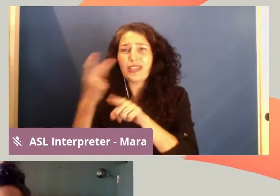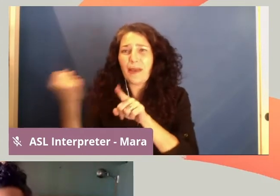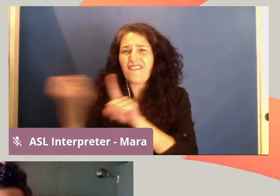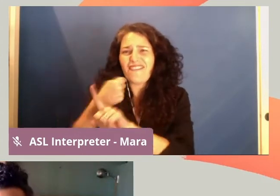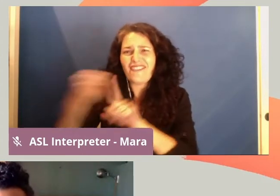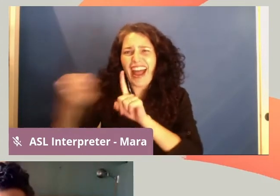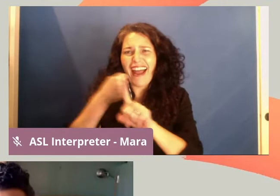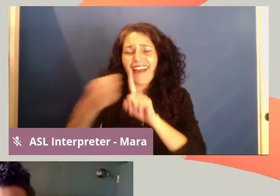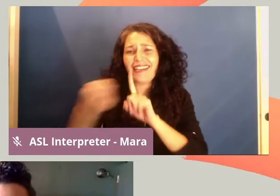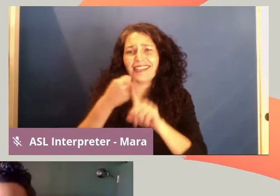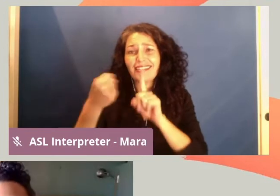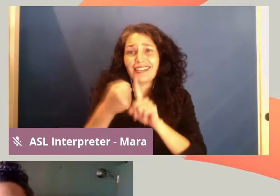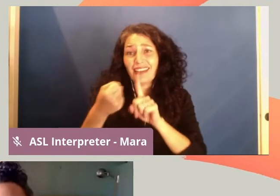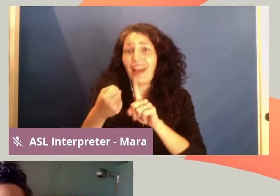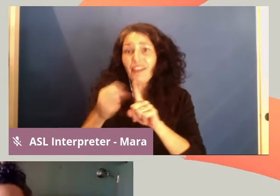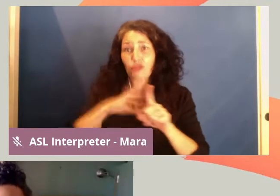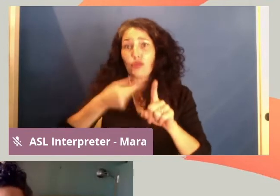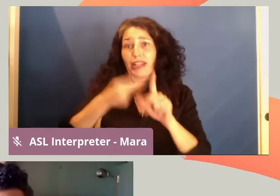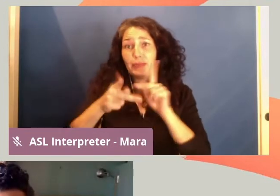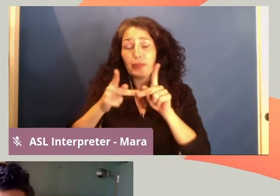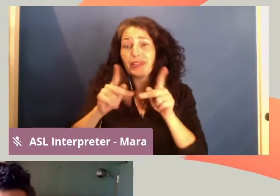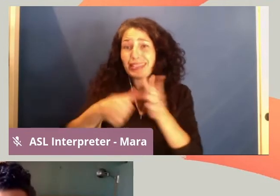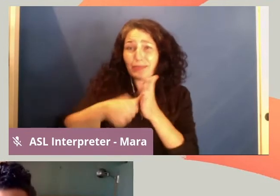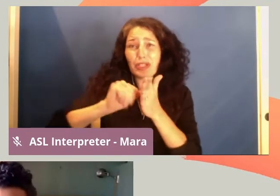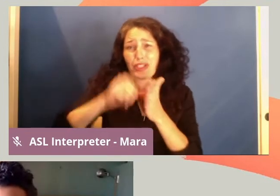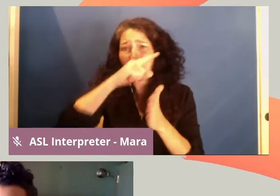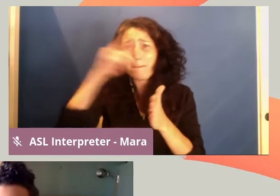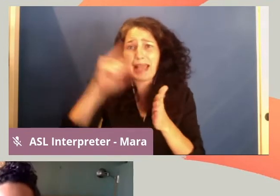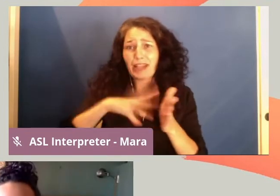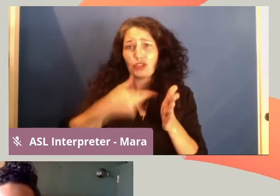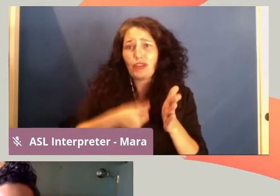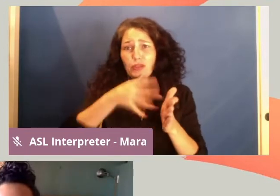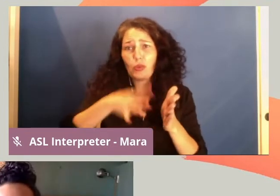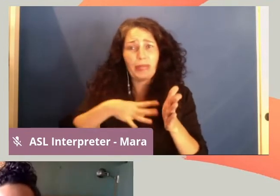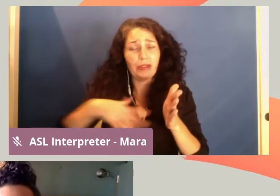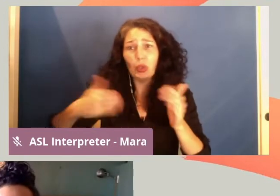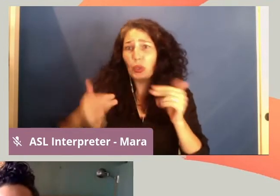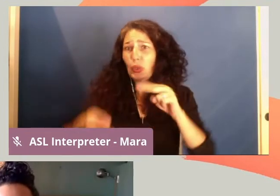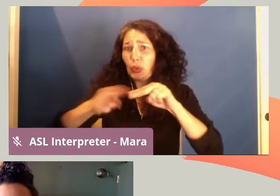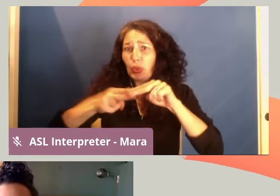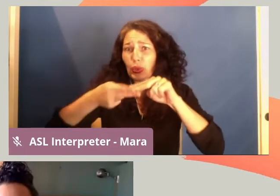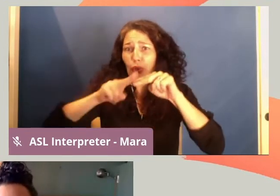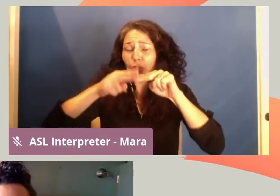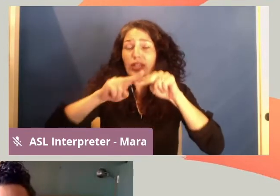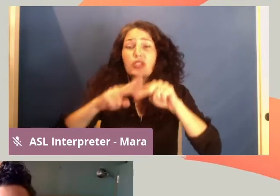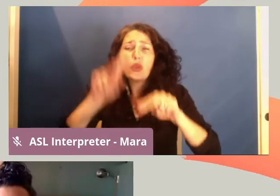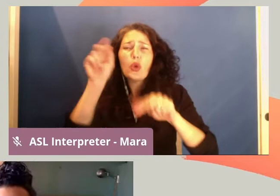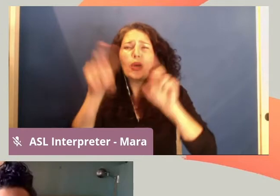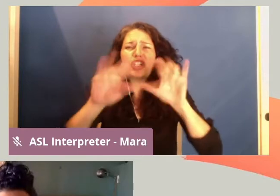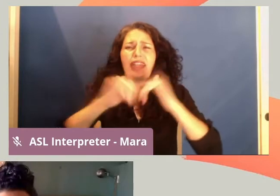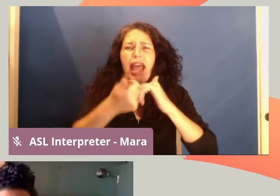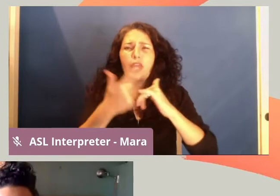of Black trans women reaching epidemic proportions. So, the question of "Disclosure" is how do we reconcile these two truths, right,